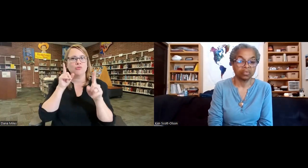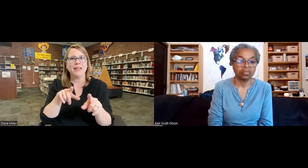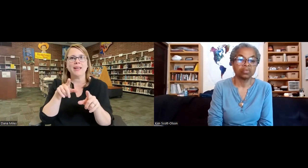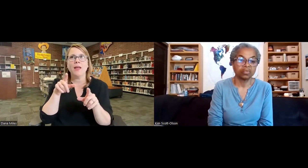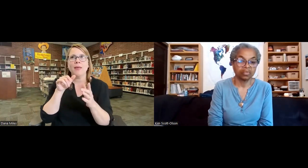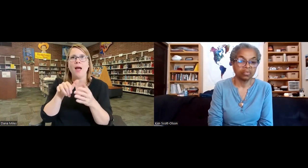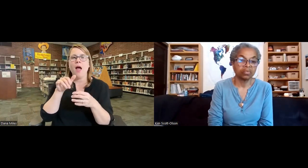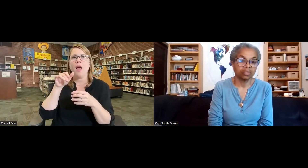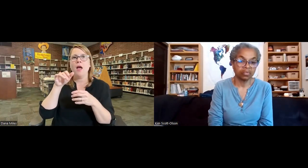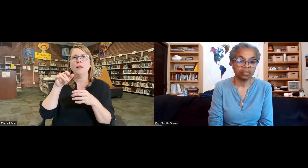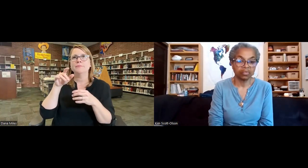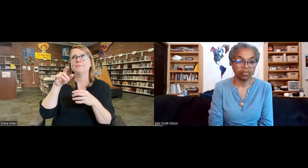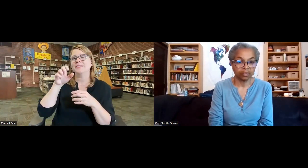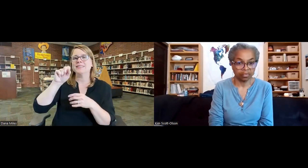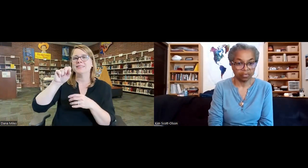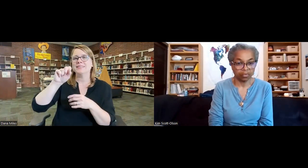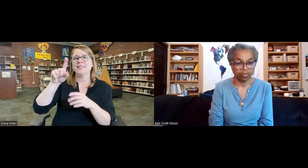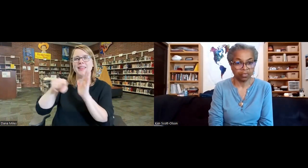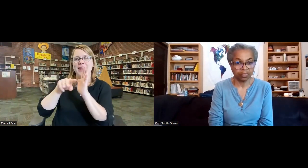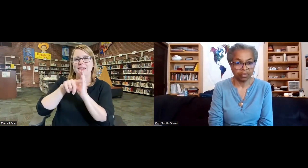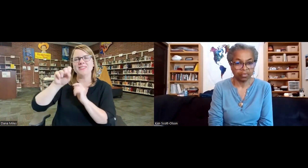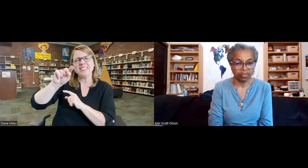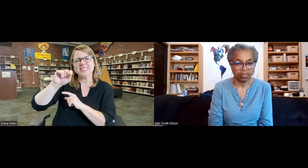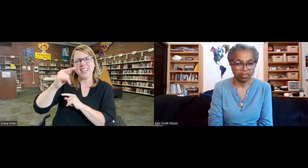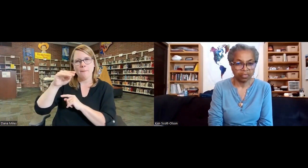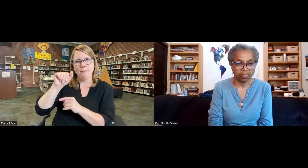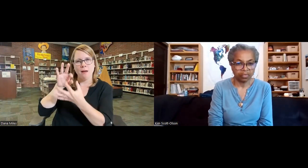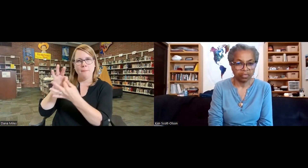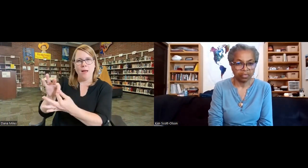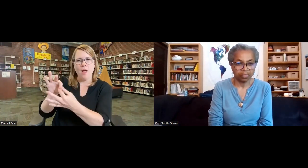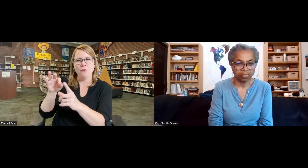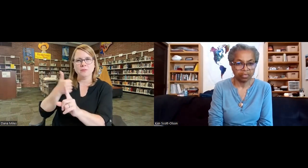So again, I agree that the negative stigma